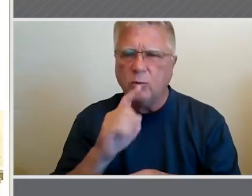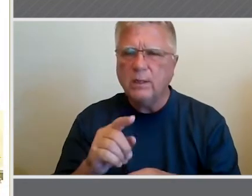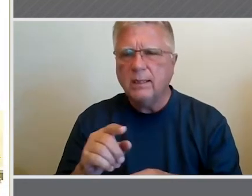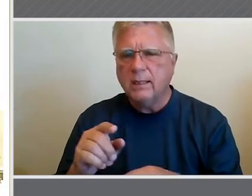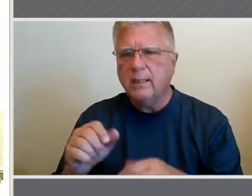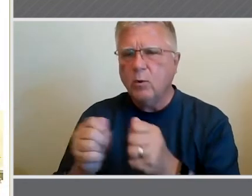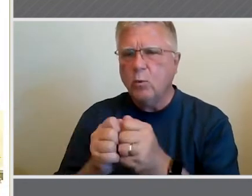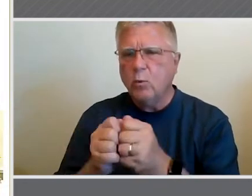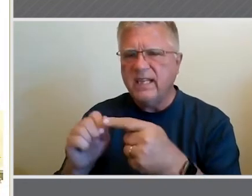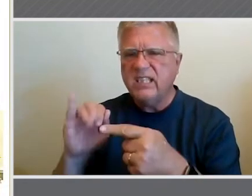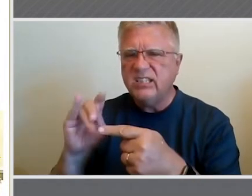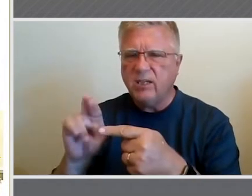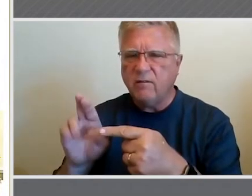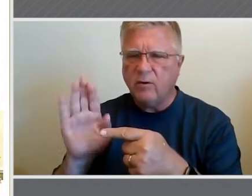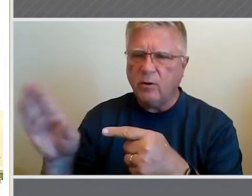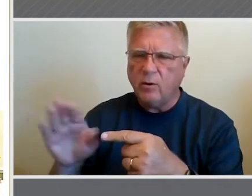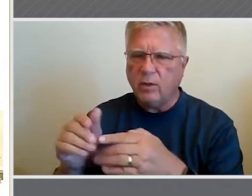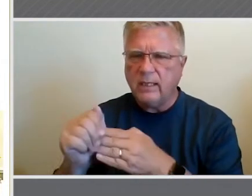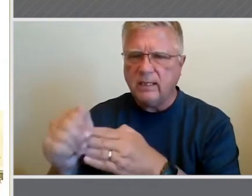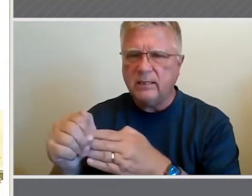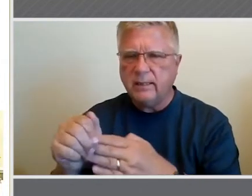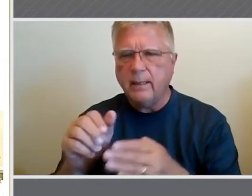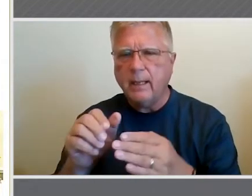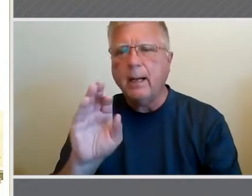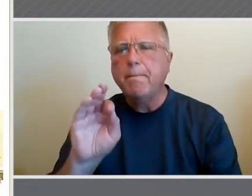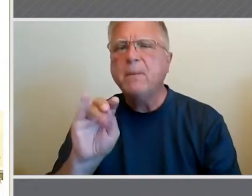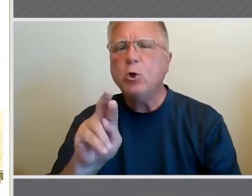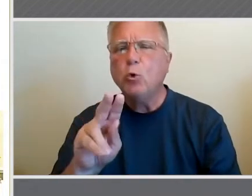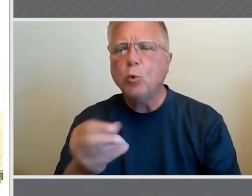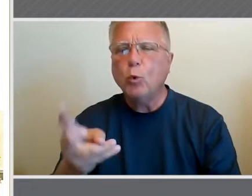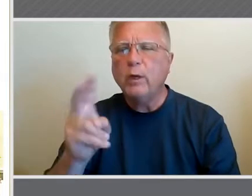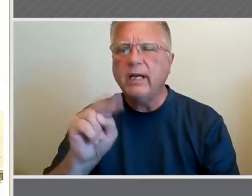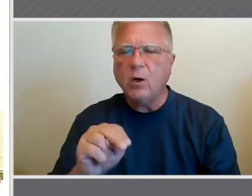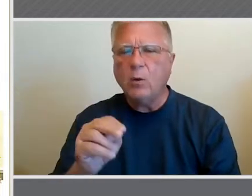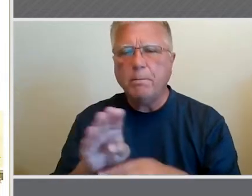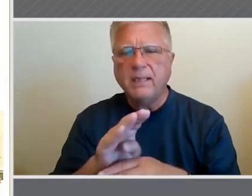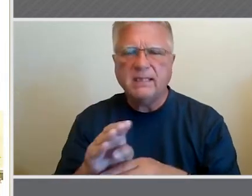our investment in minority owned businesses women owned businesses as is outstanding I